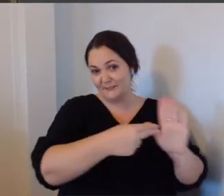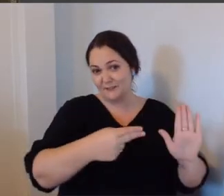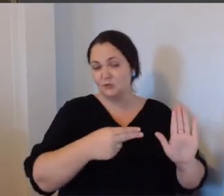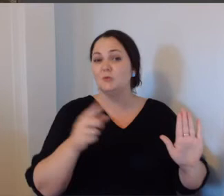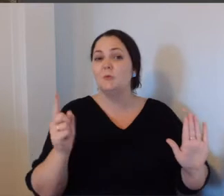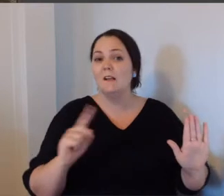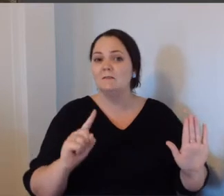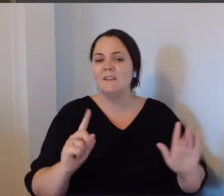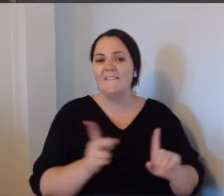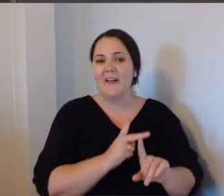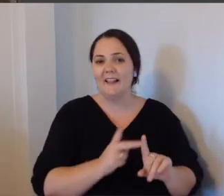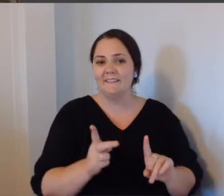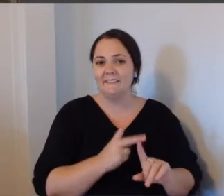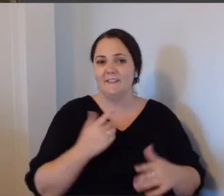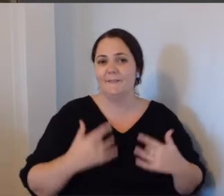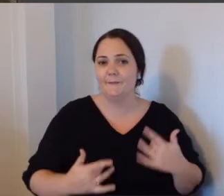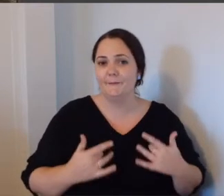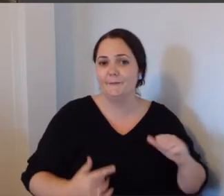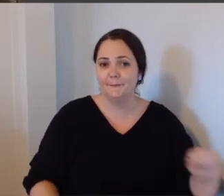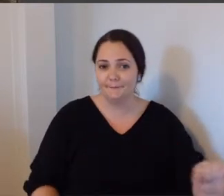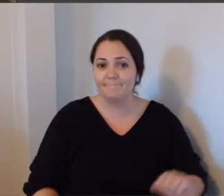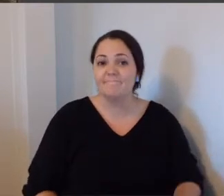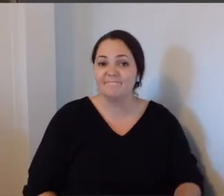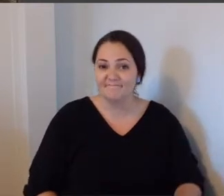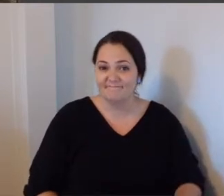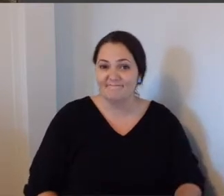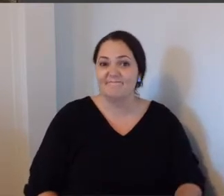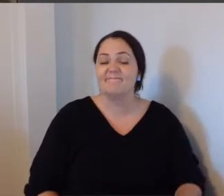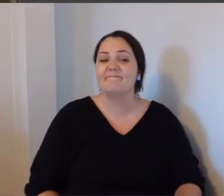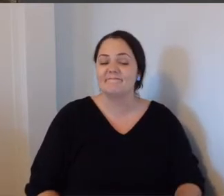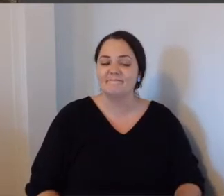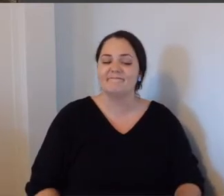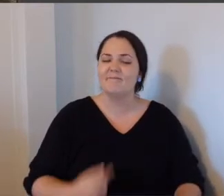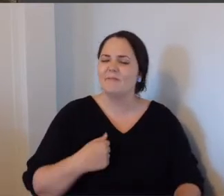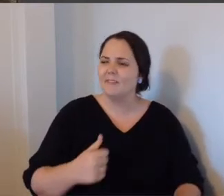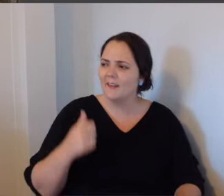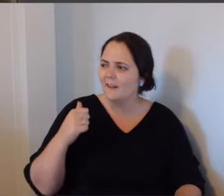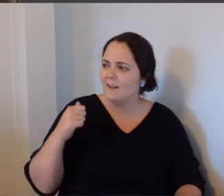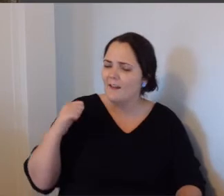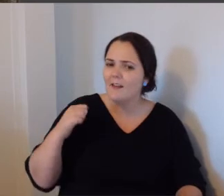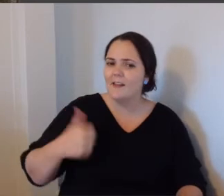literature, time and time again art historians have conflated Caravaggio's personality with his art.